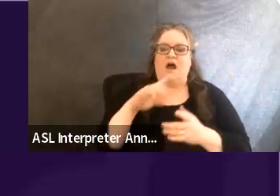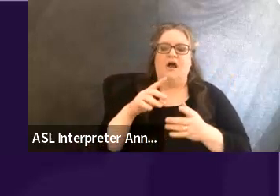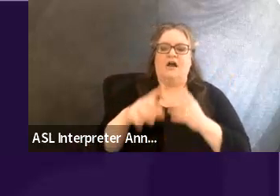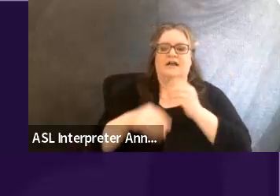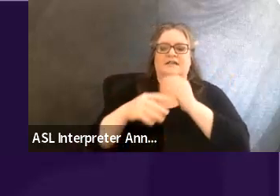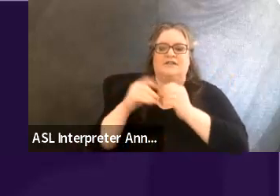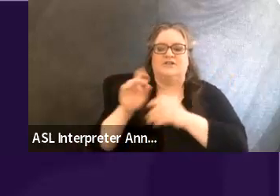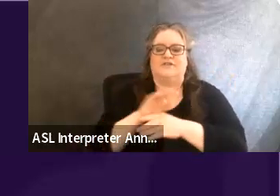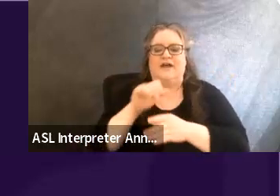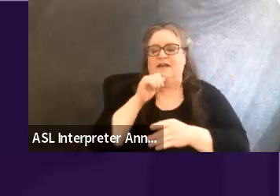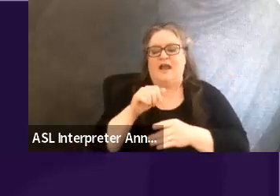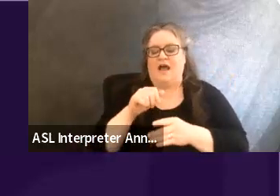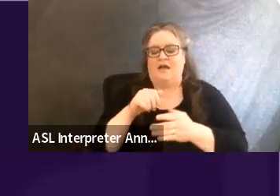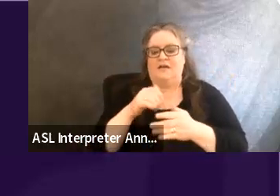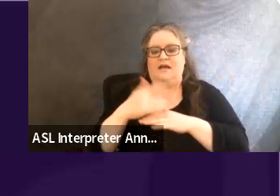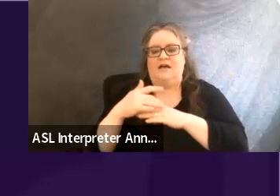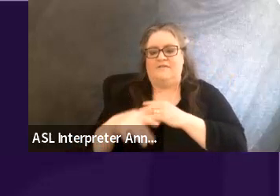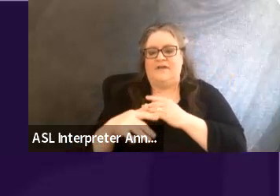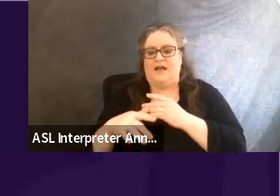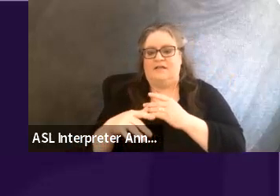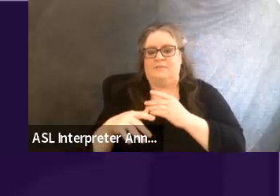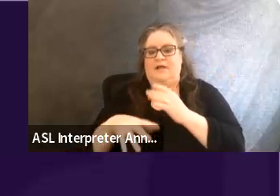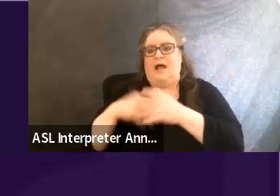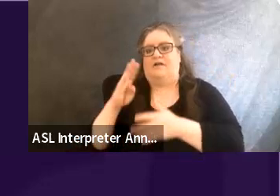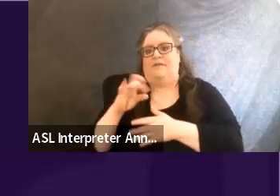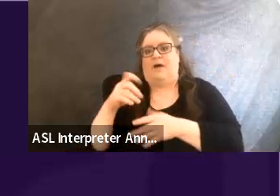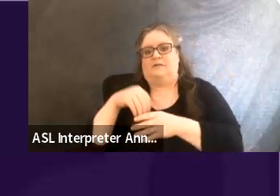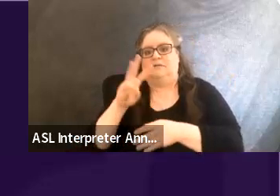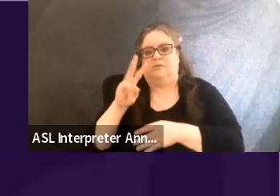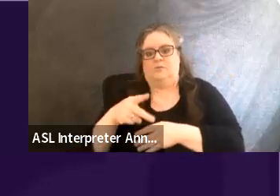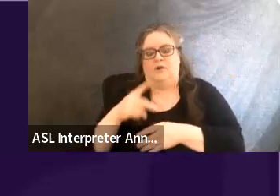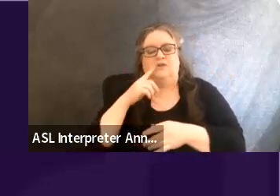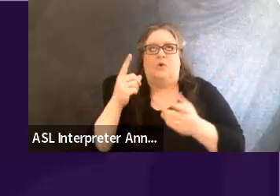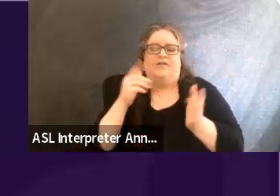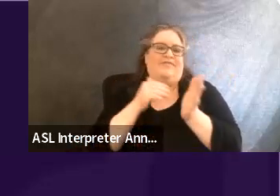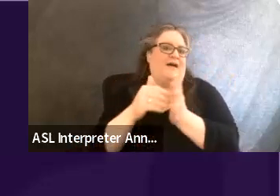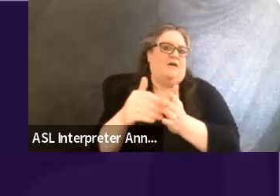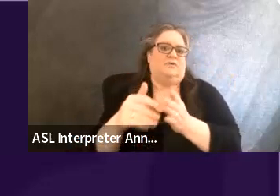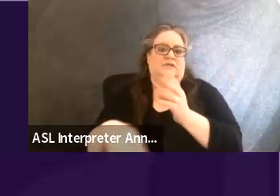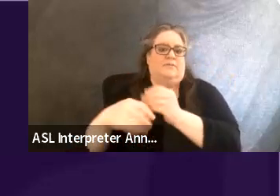not available out of the box in WordPress. So, there are literally thousands of plugins available.